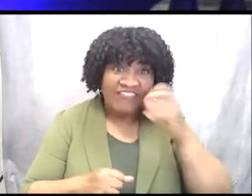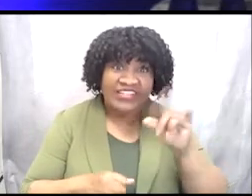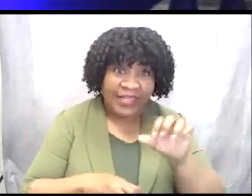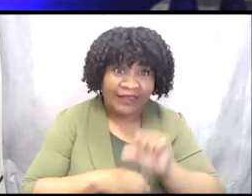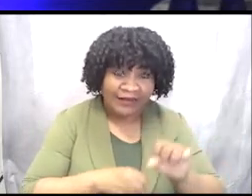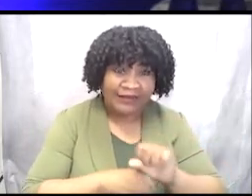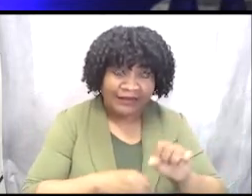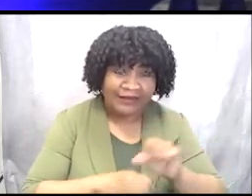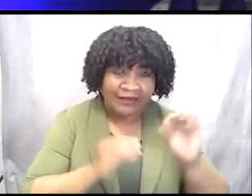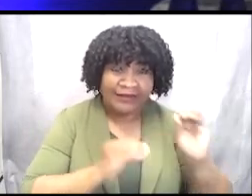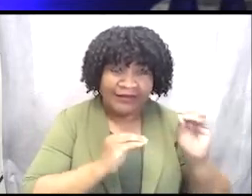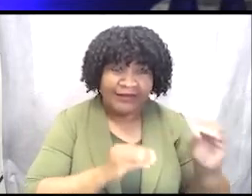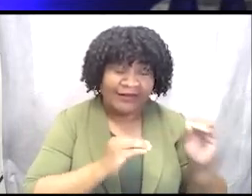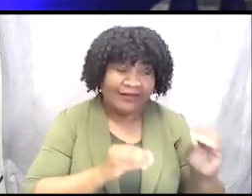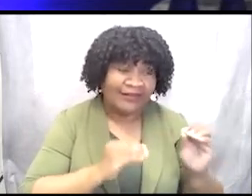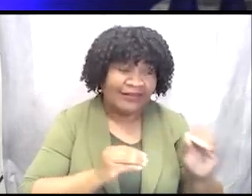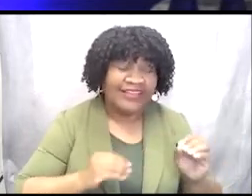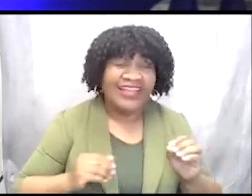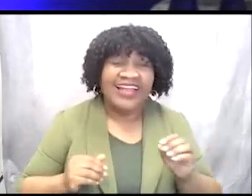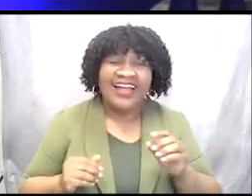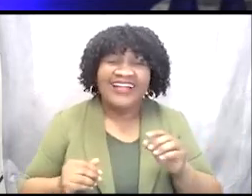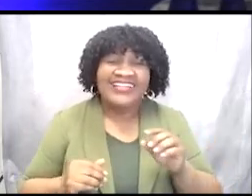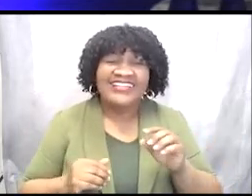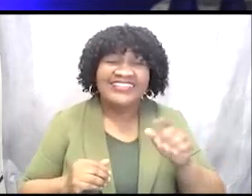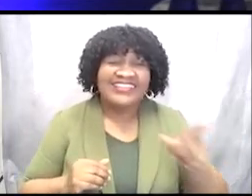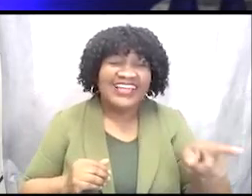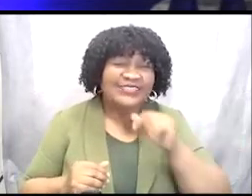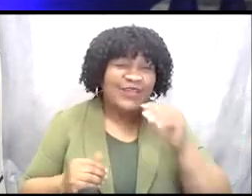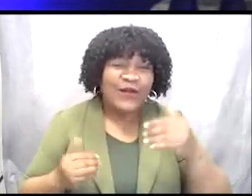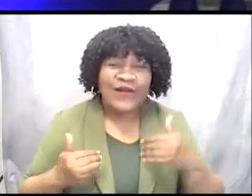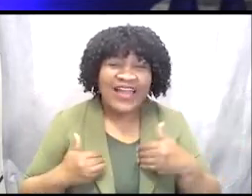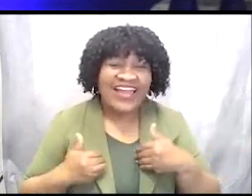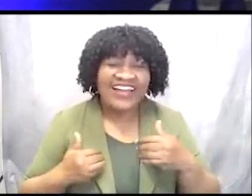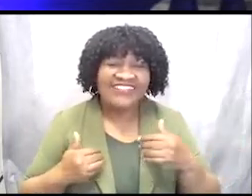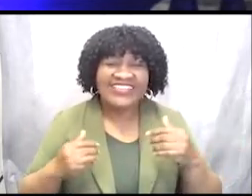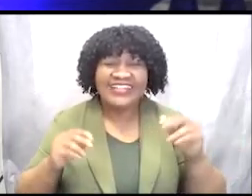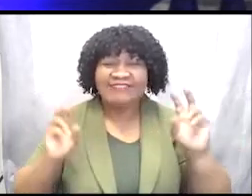and don't necessarily have the lens, the greater lens